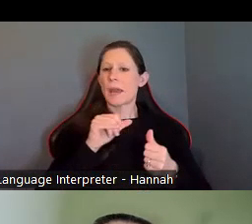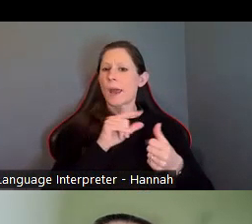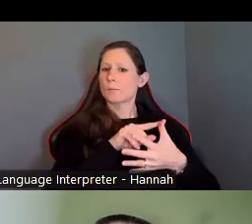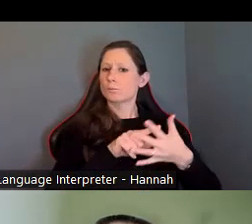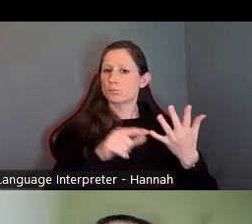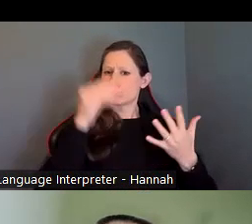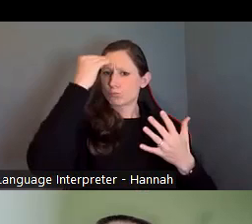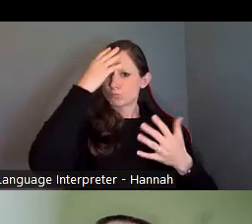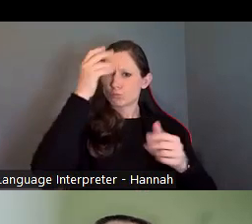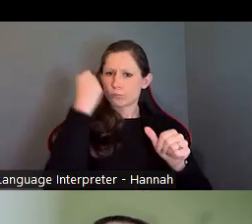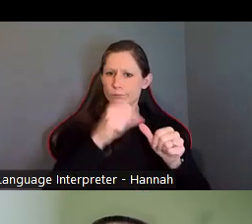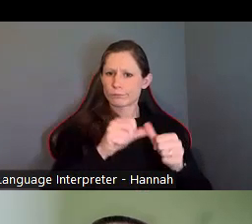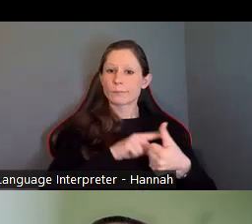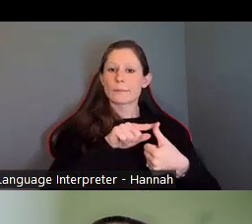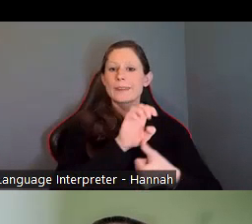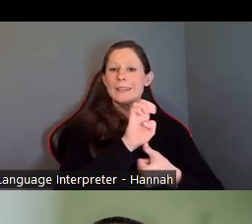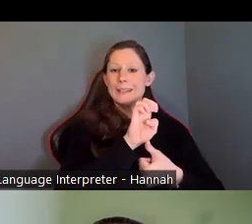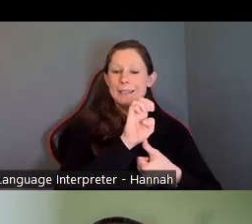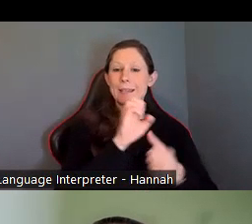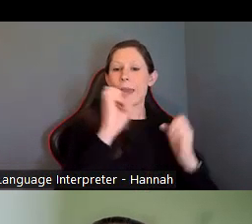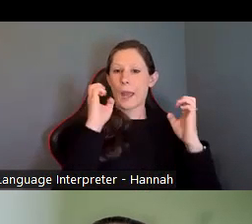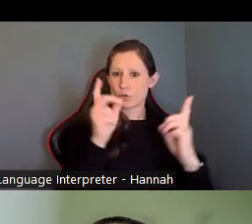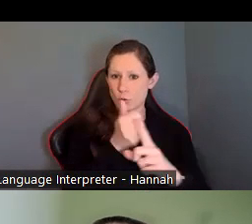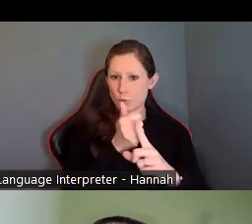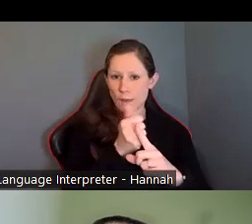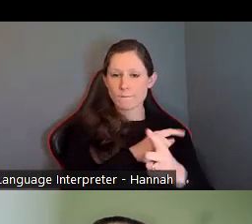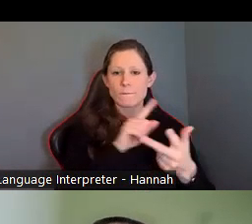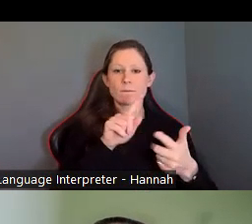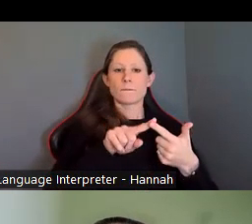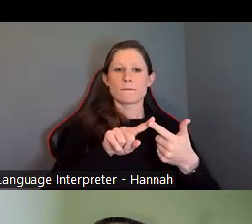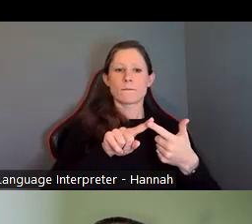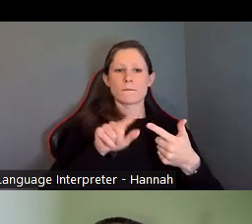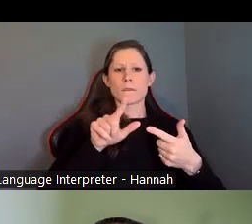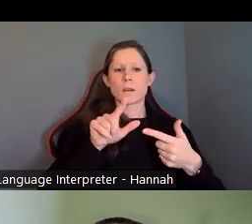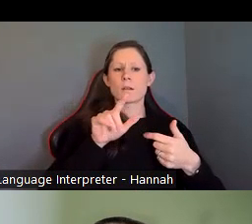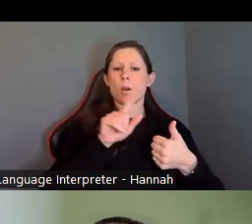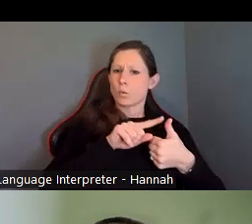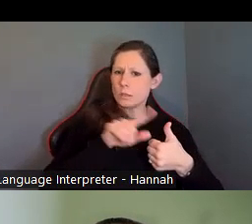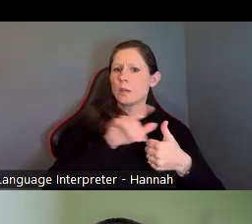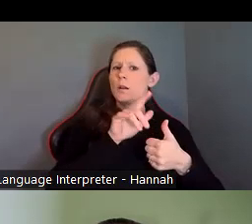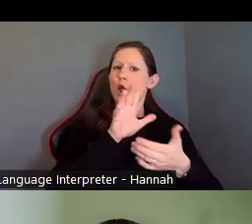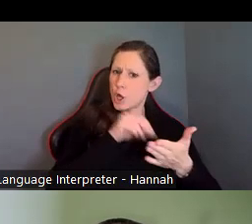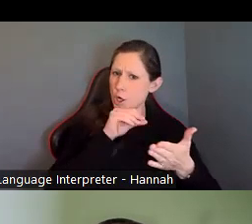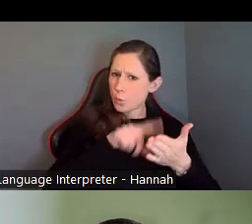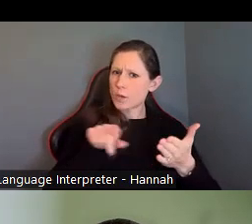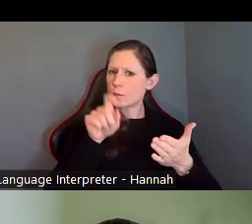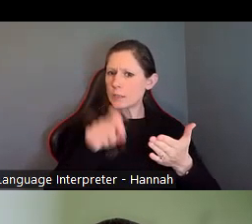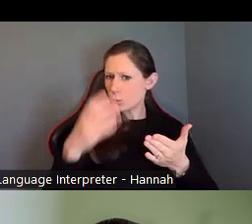Learn what you need to know to be that person in the room who calls others out on their isms.